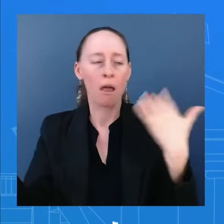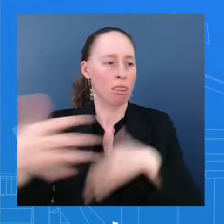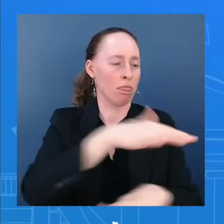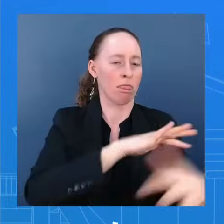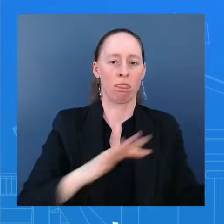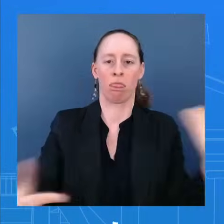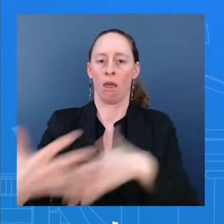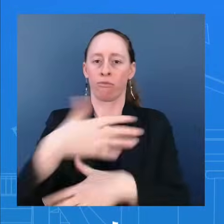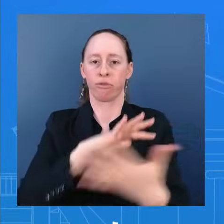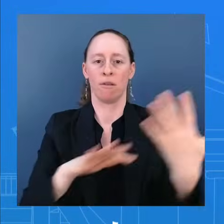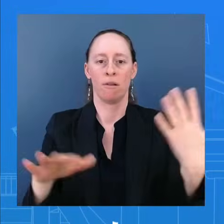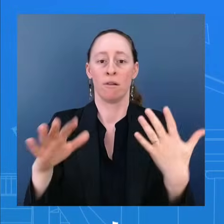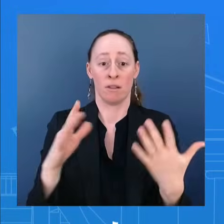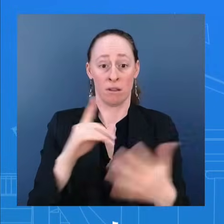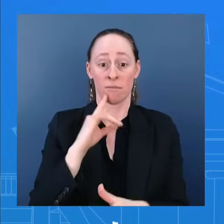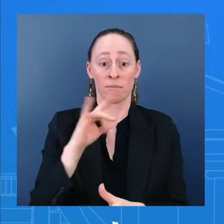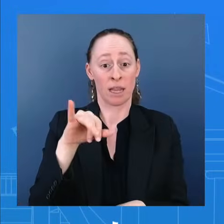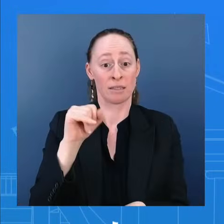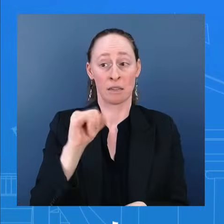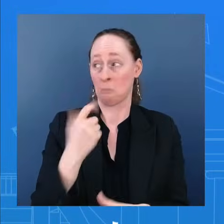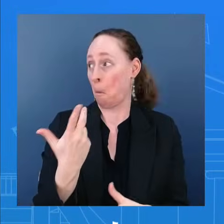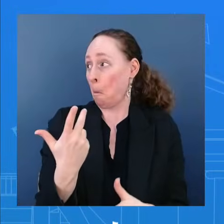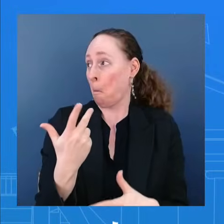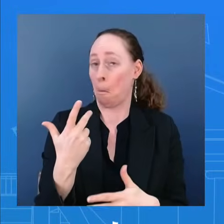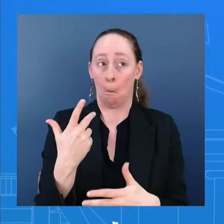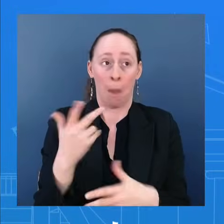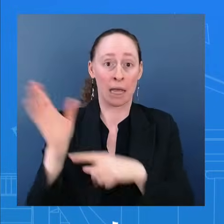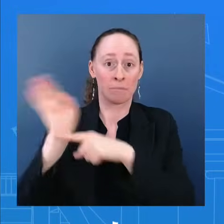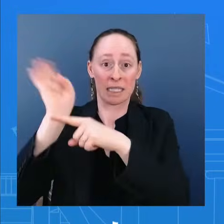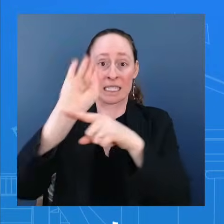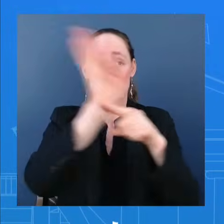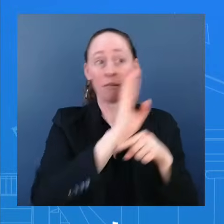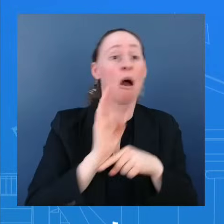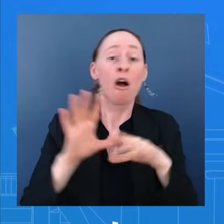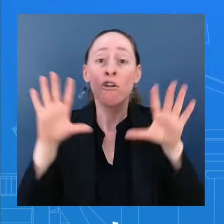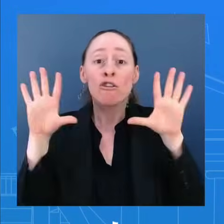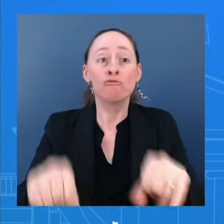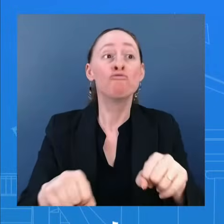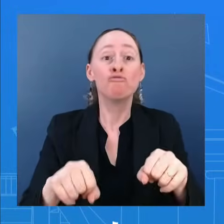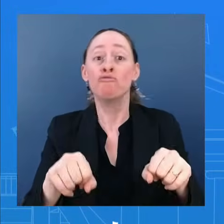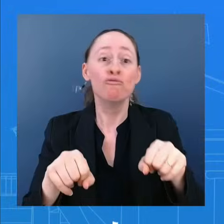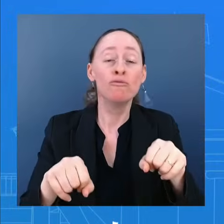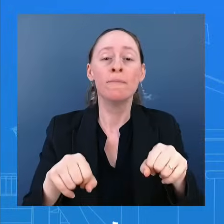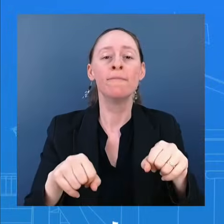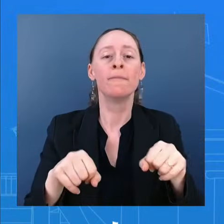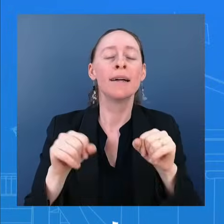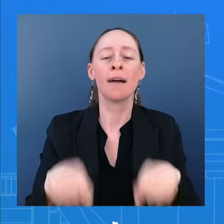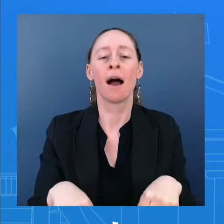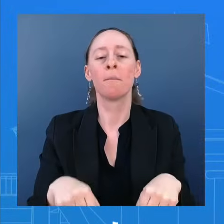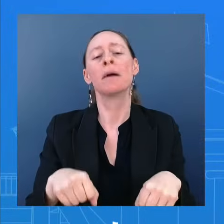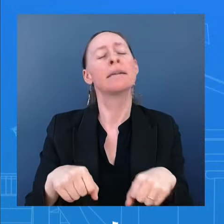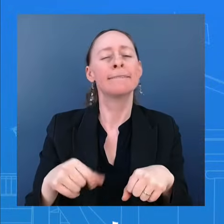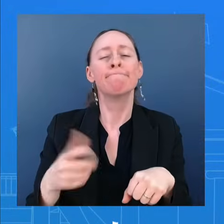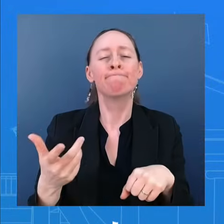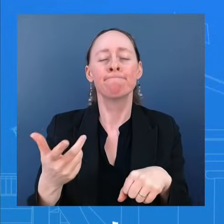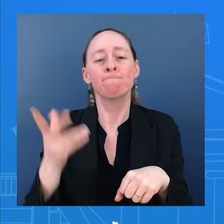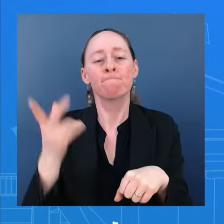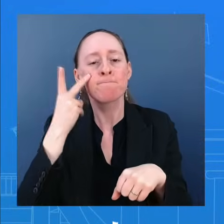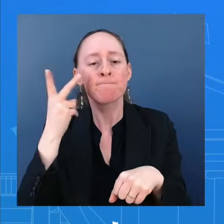So, we're watching it closely. I don't have any, again, additional intelligence indicators to speak to -- to today, but it is something we're laser-focused on.